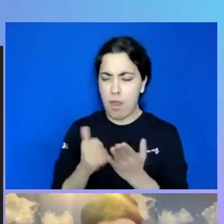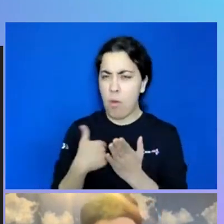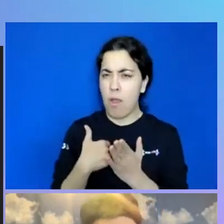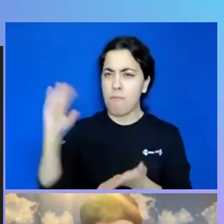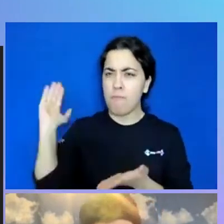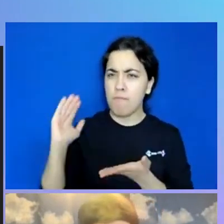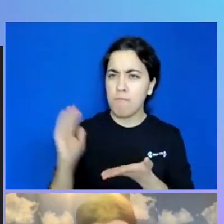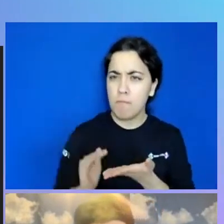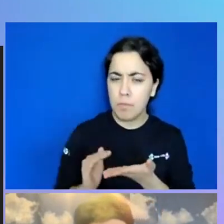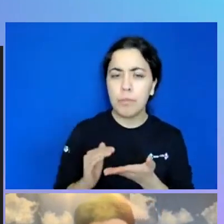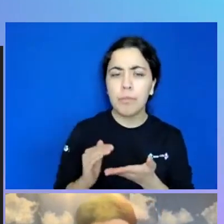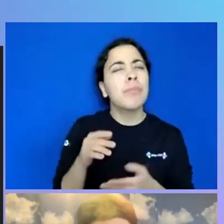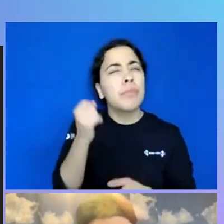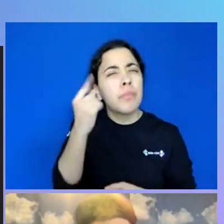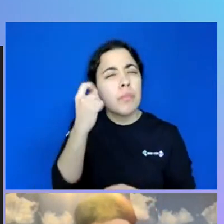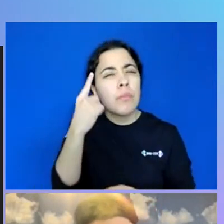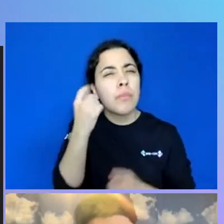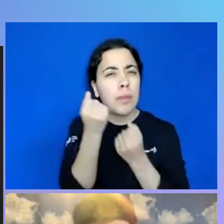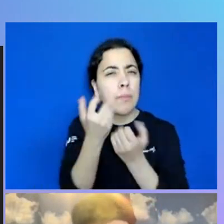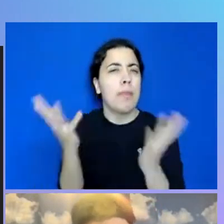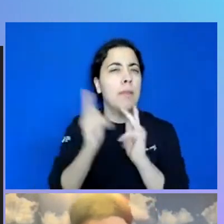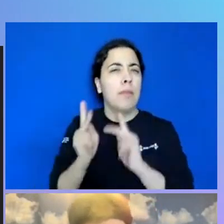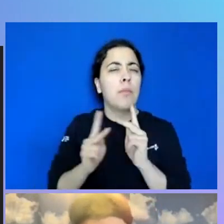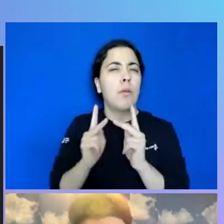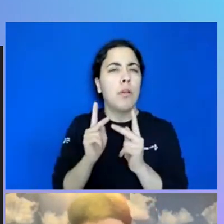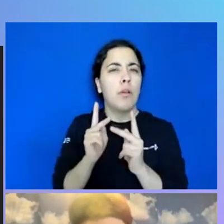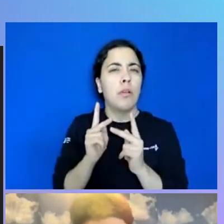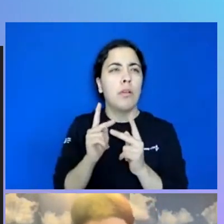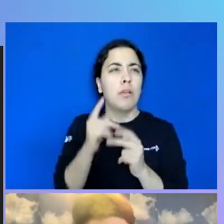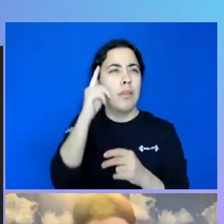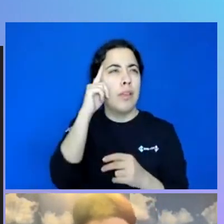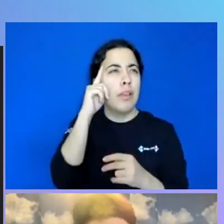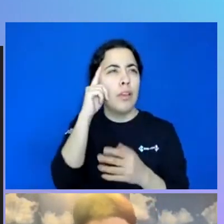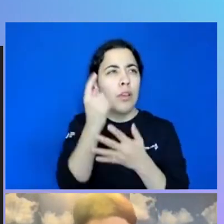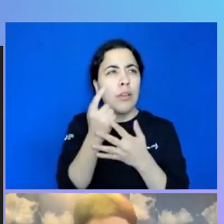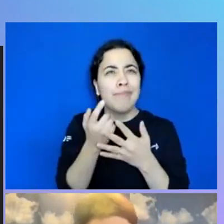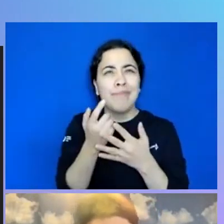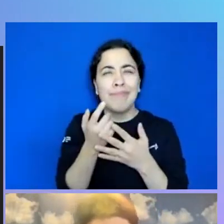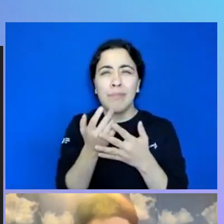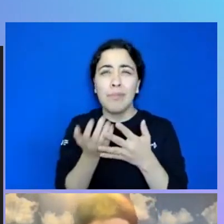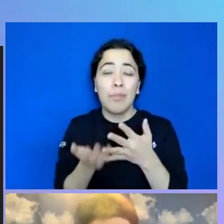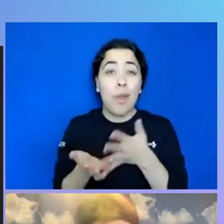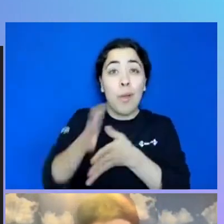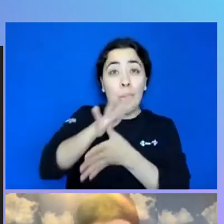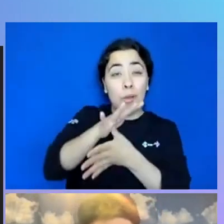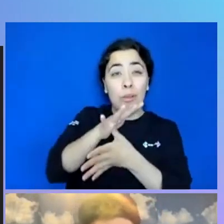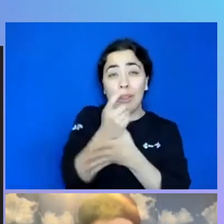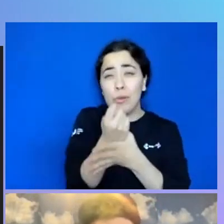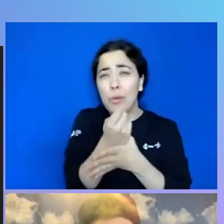bit critical of, of prioritizing, removing ableism from language and other personal